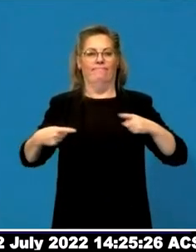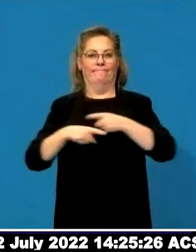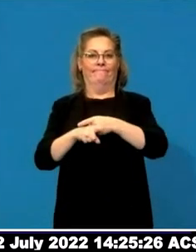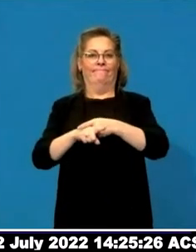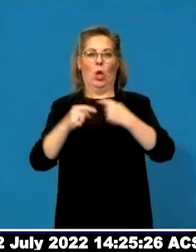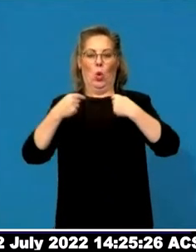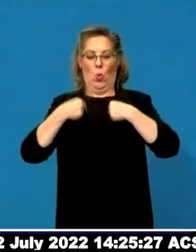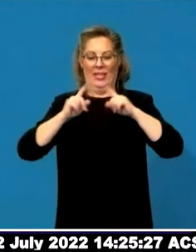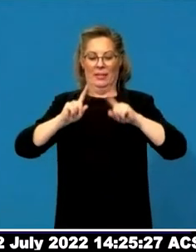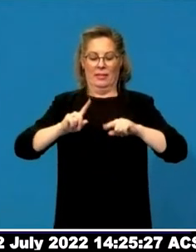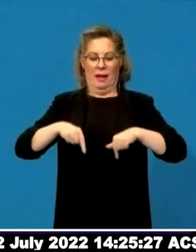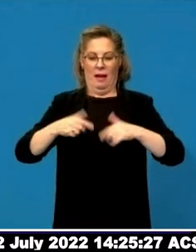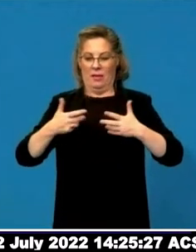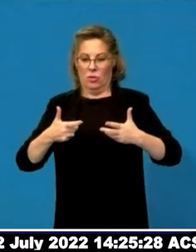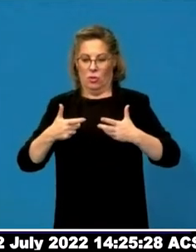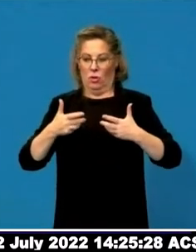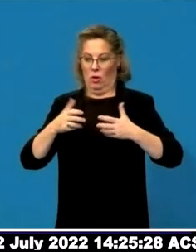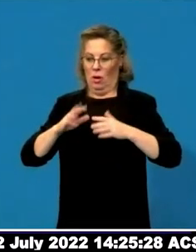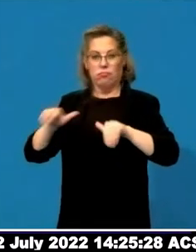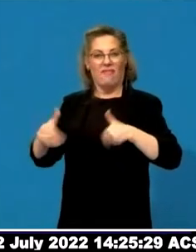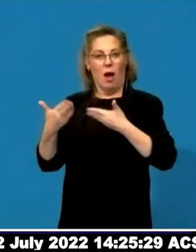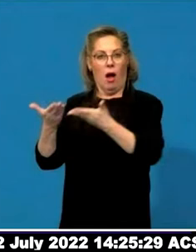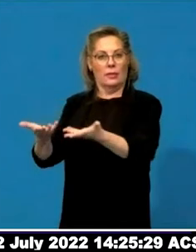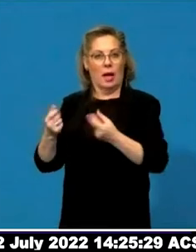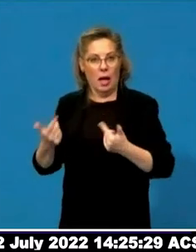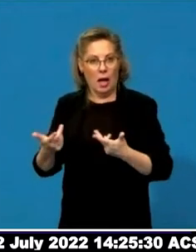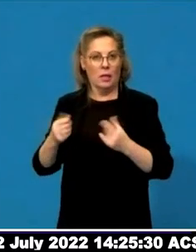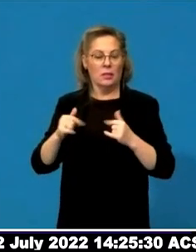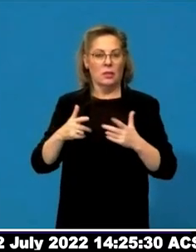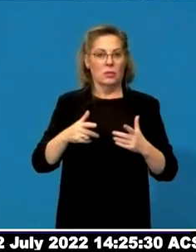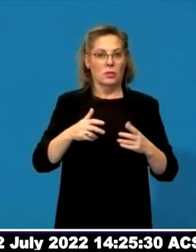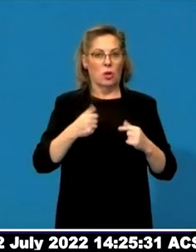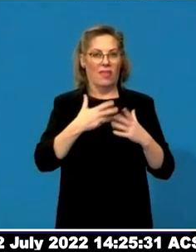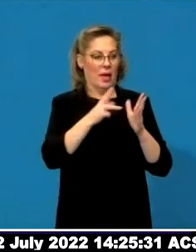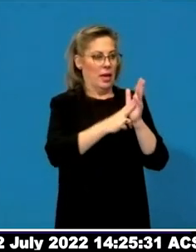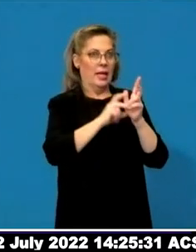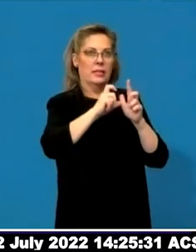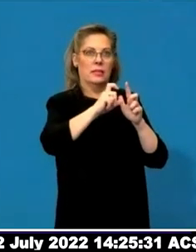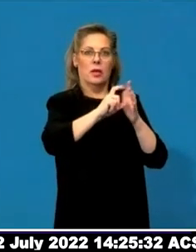We started to be treated like we were - yeah, not appropriate to help out